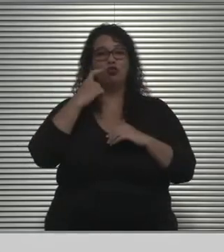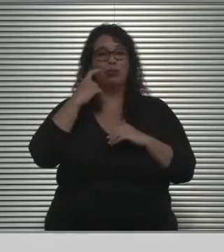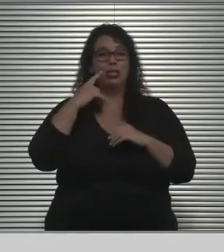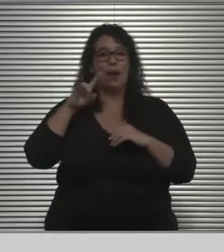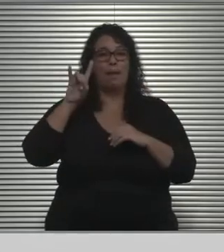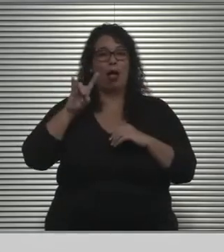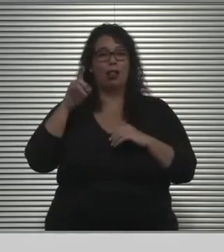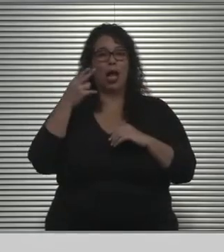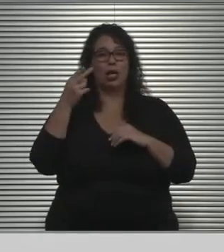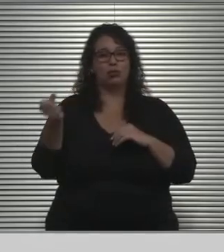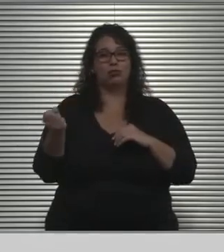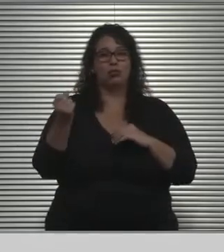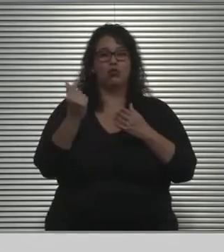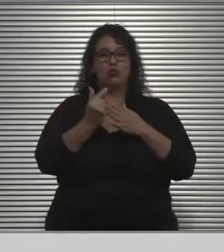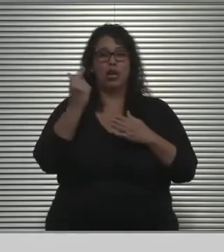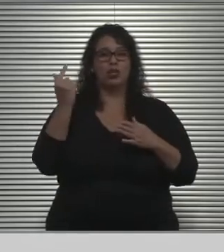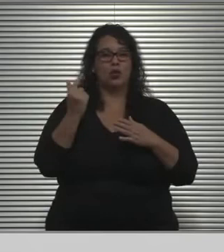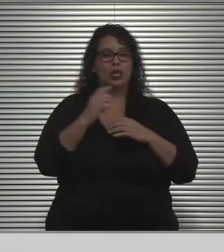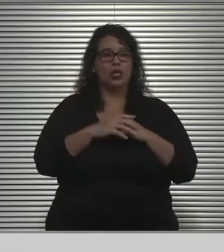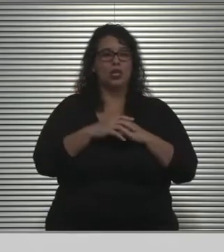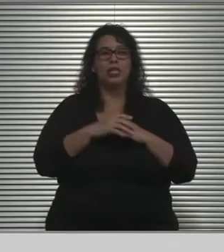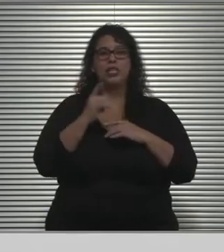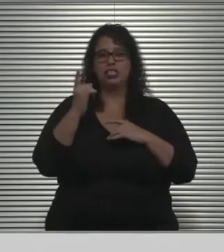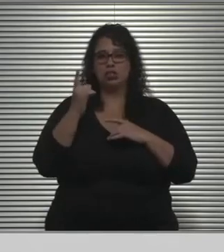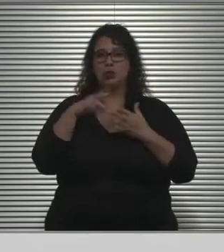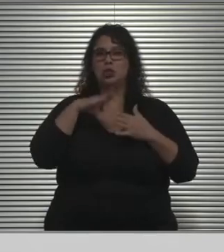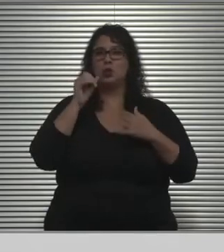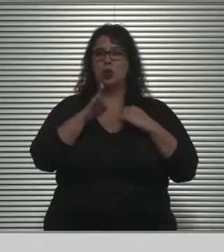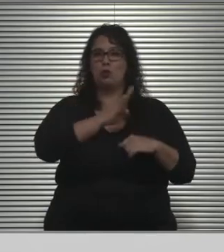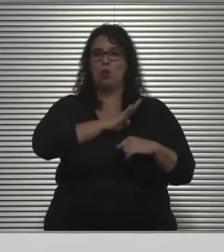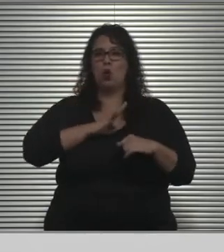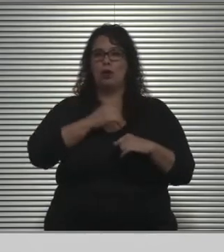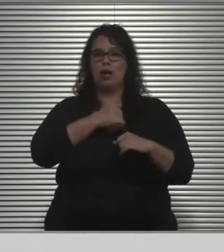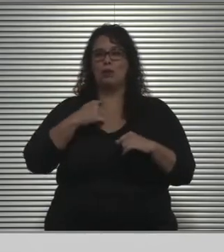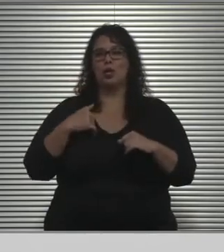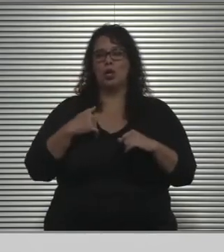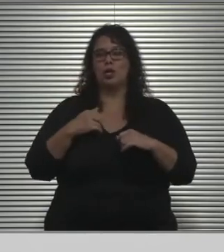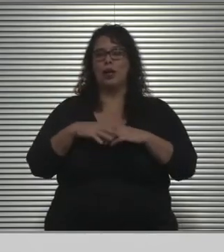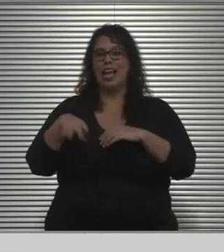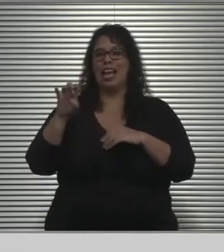you'll remember her because she was a student board member at one point. Emily Hardesty who explored